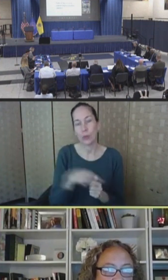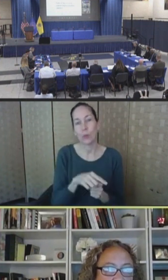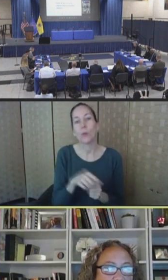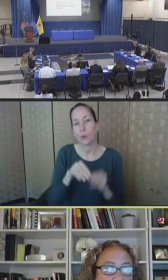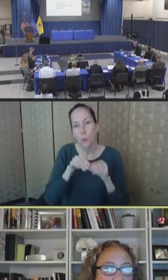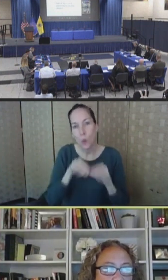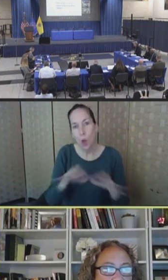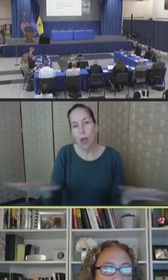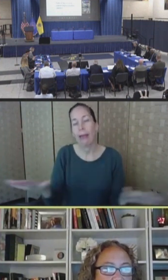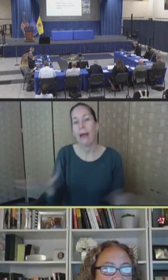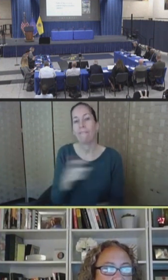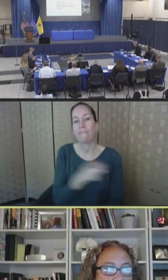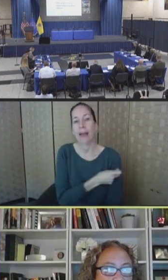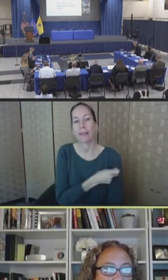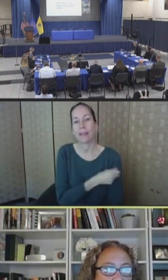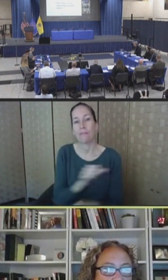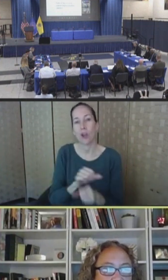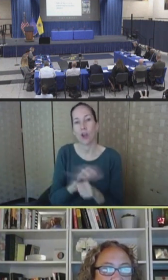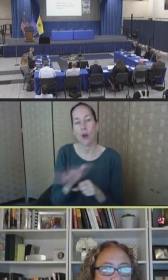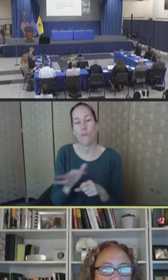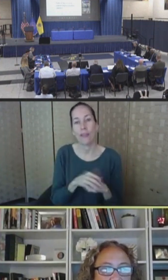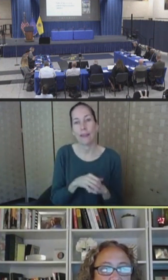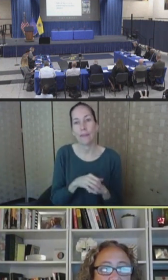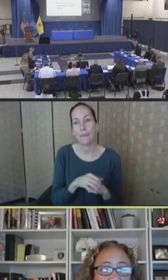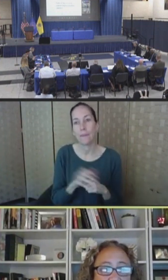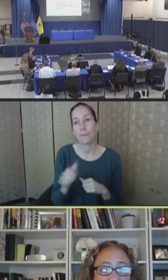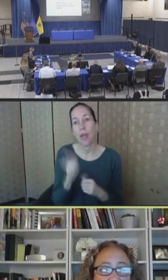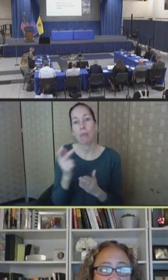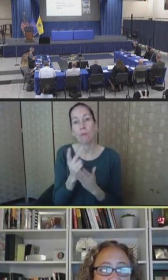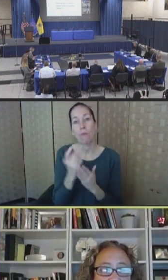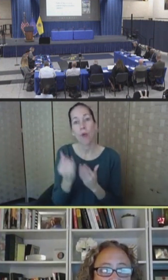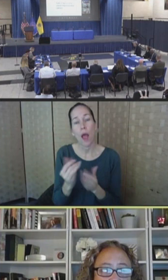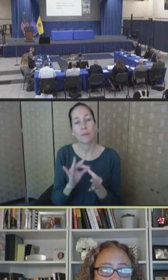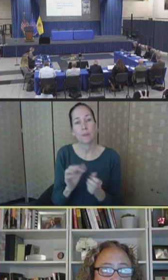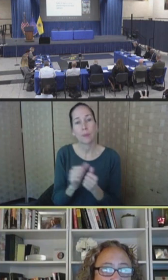some of our other projects, specifically around supporting data sharing and partnerships between